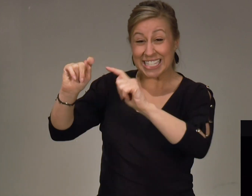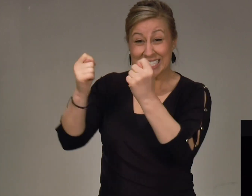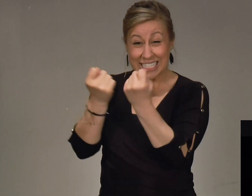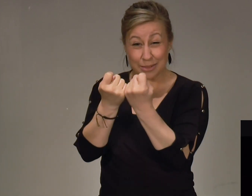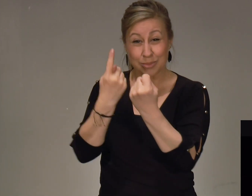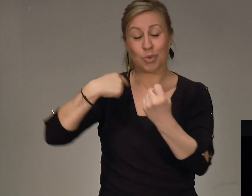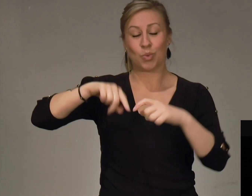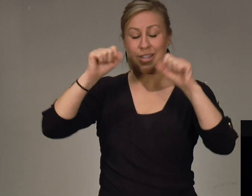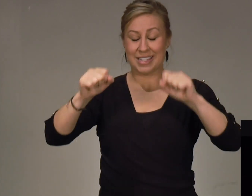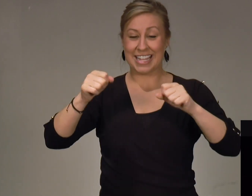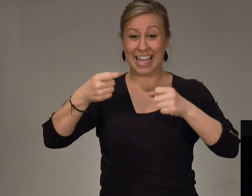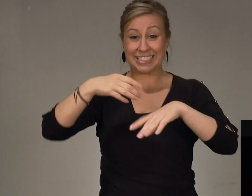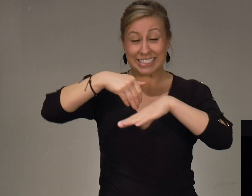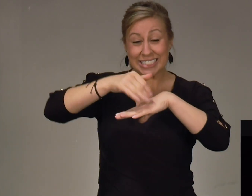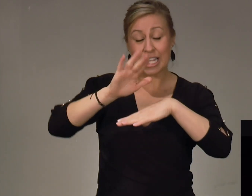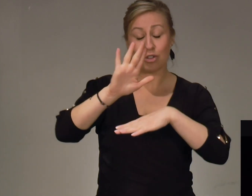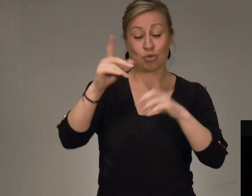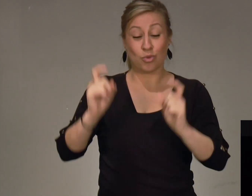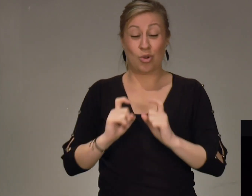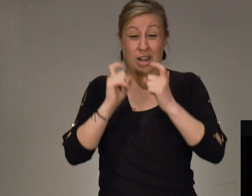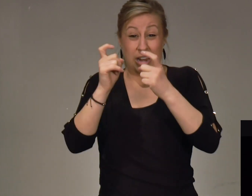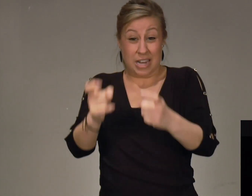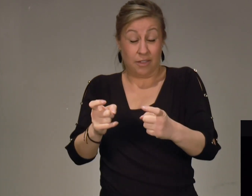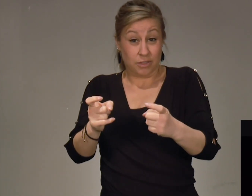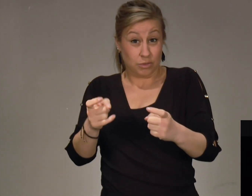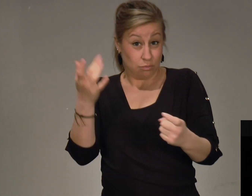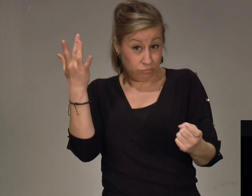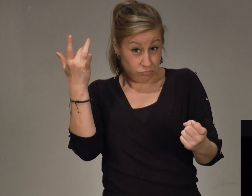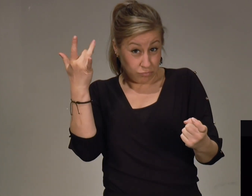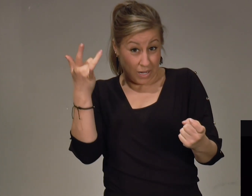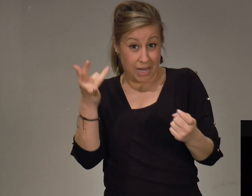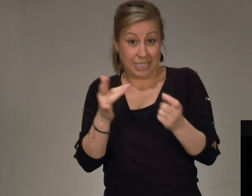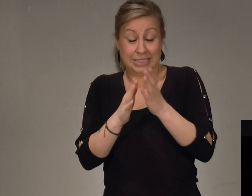to support, to partner in the ministry that those missionaries are completing